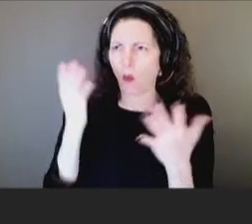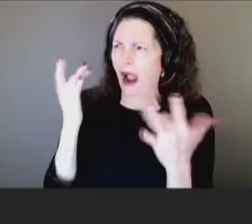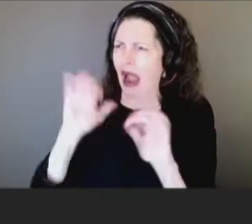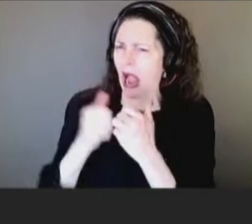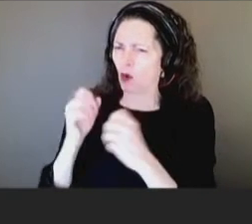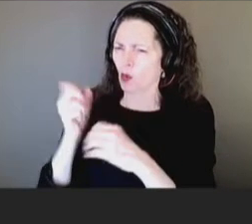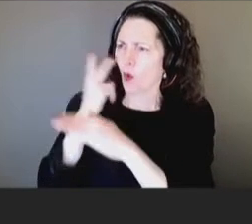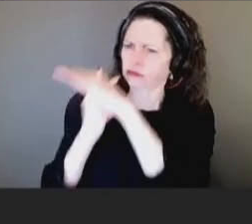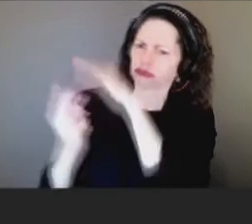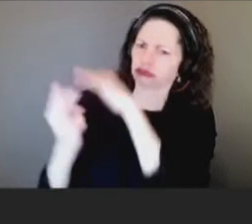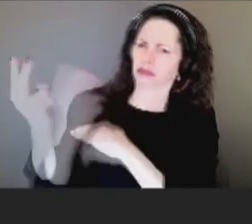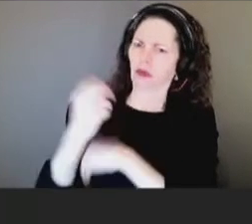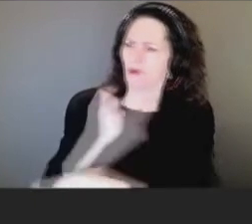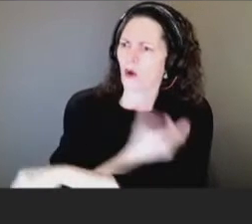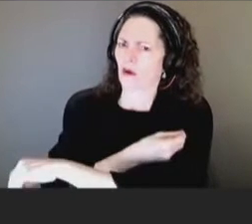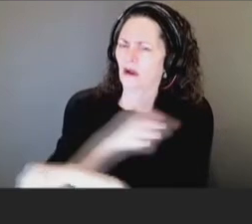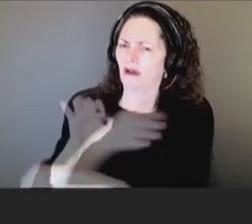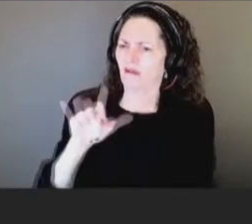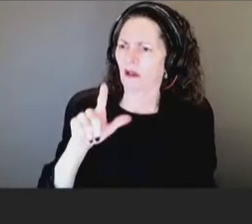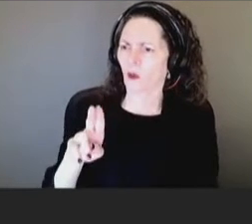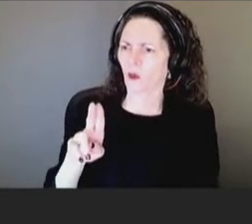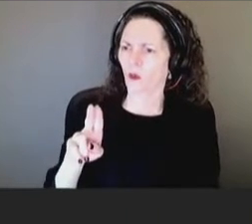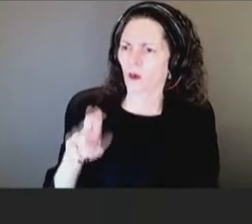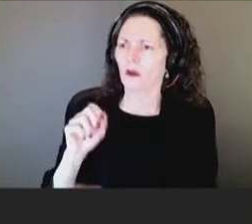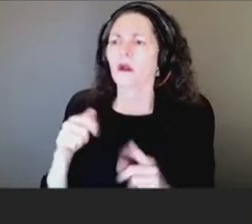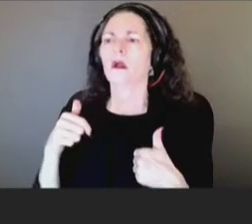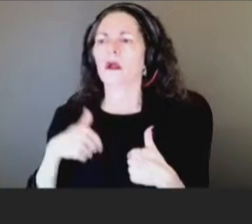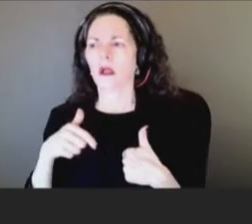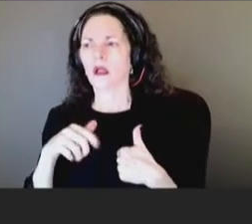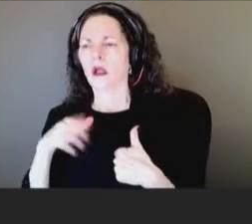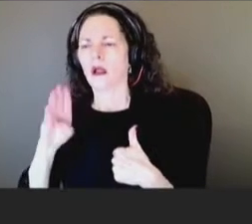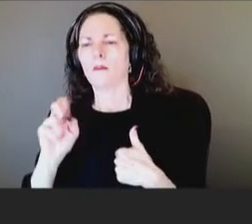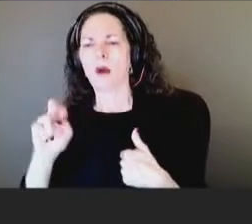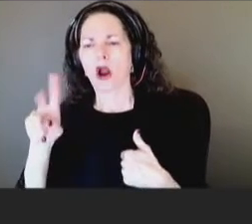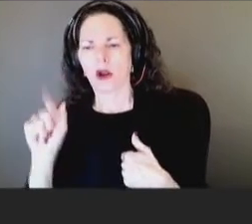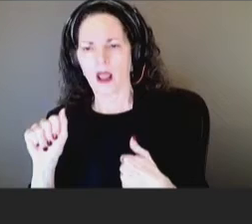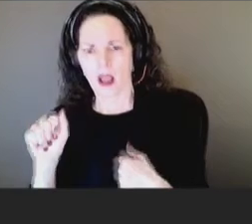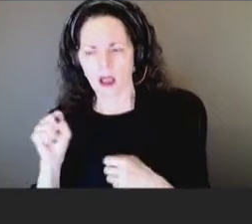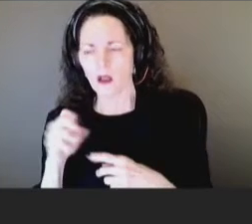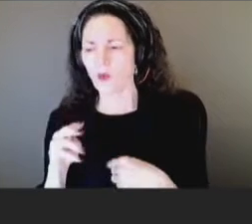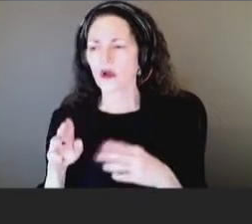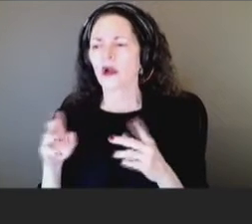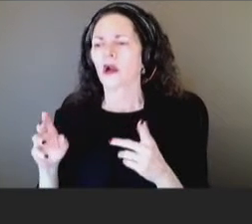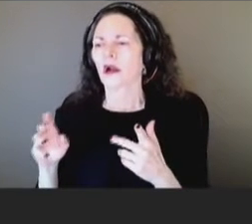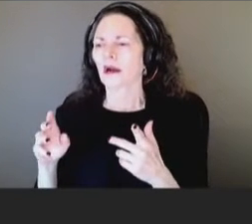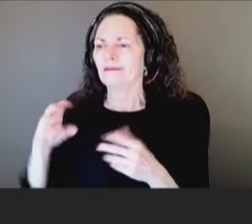BARDA is part of an interagency decision-making body that includes our sister agencies within HHS,